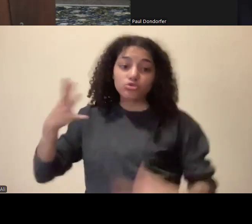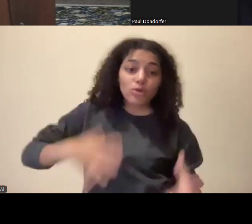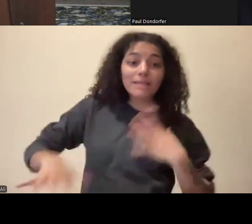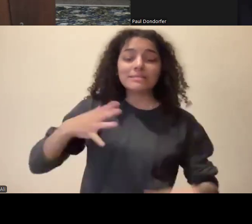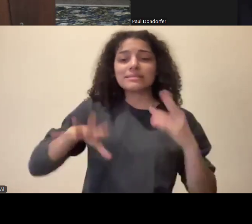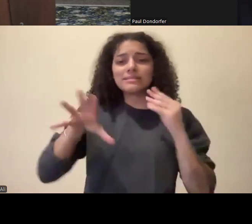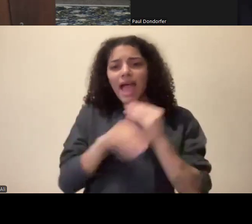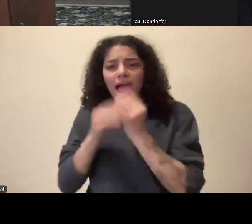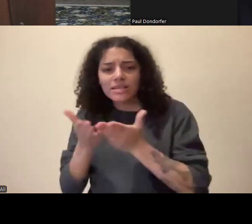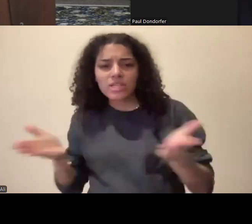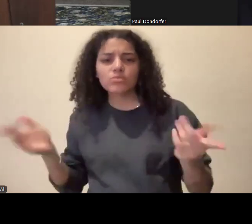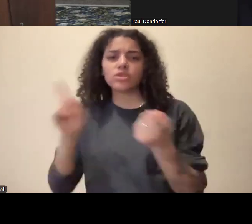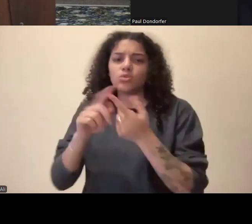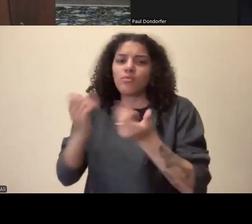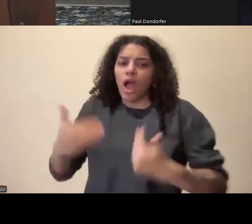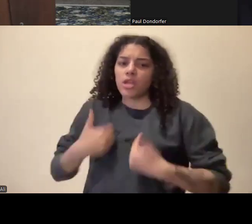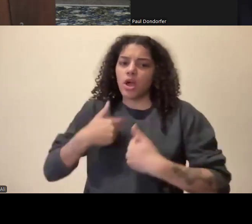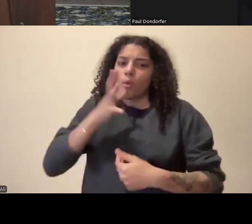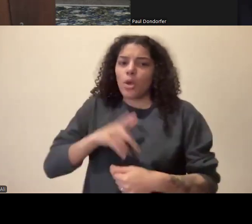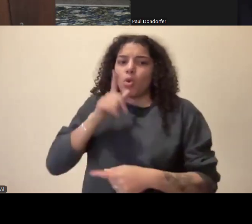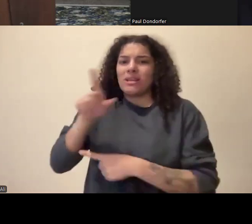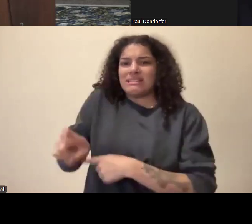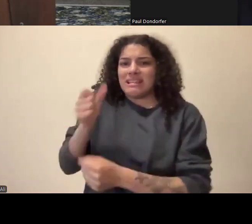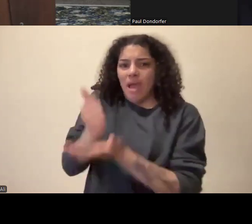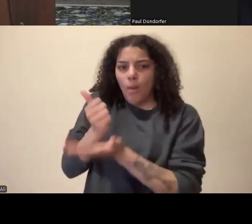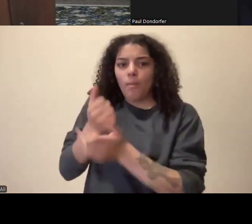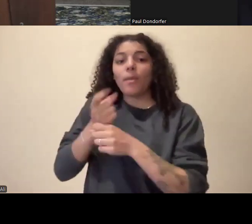the self-esteem and inner strength to feel like a princess on one of the most memorable nights of